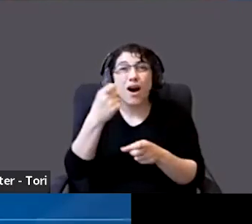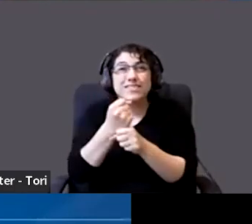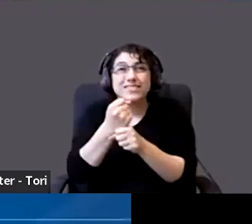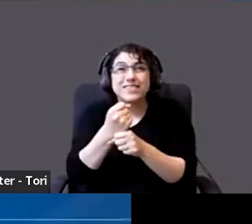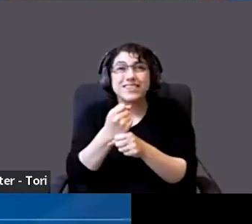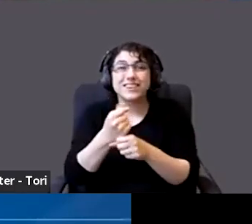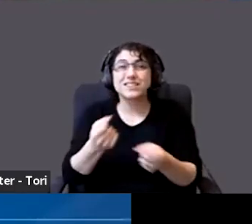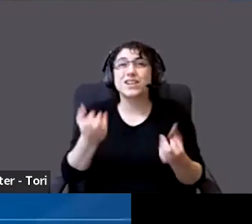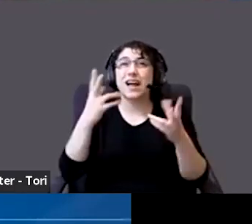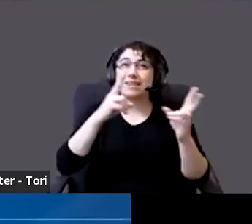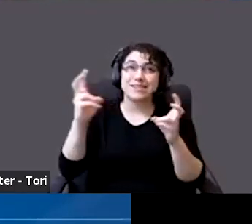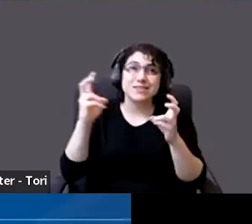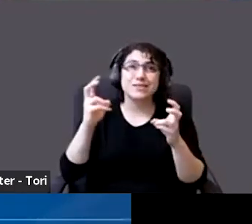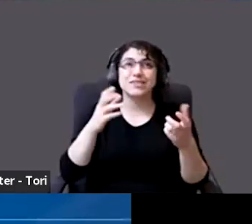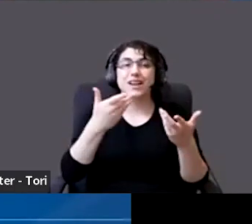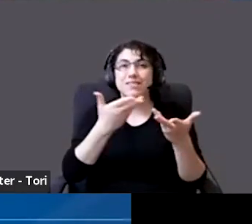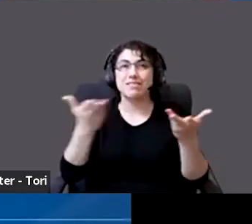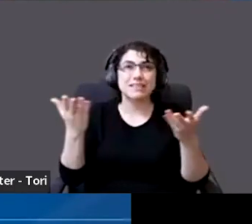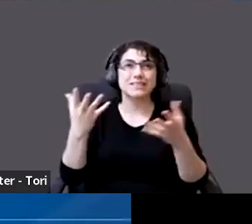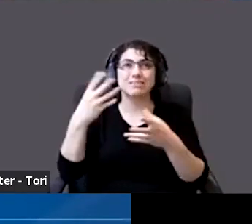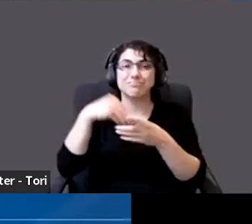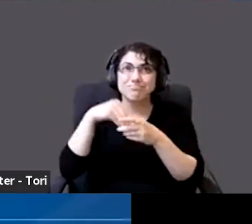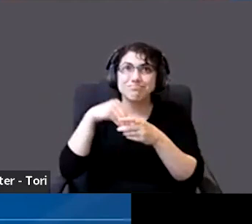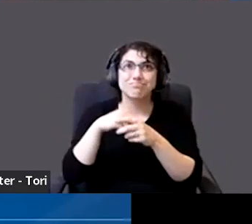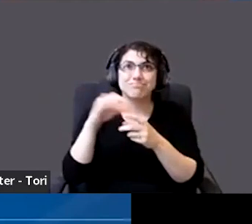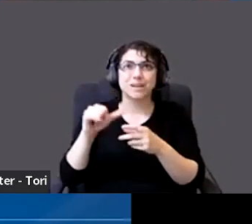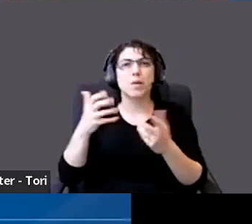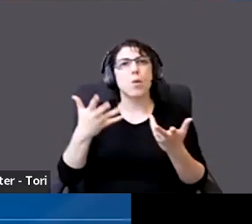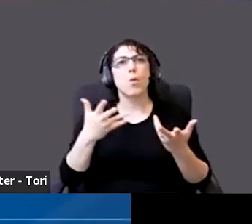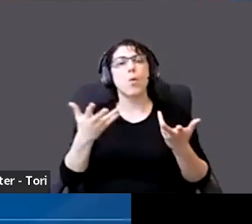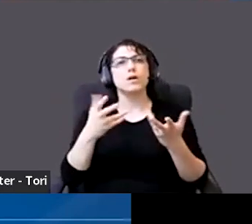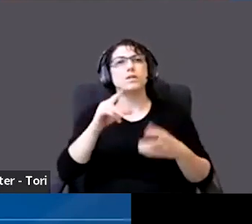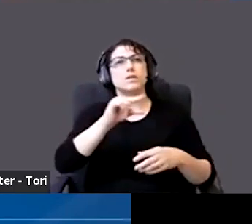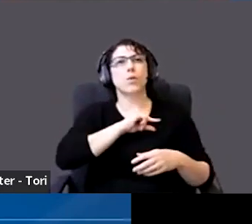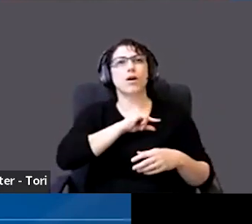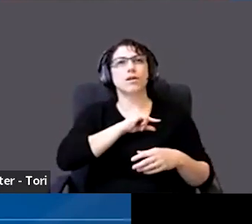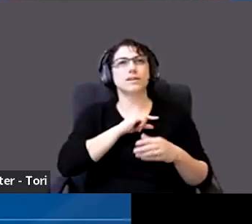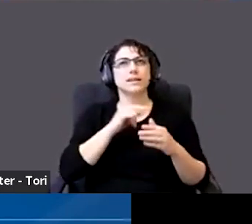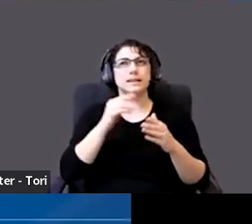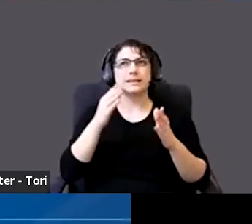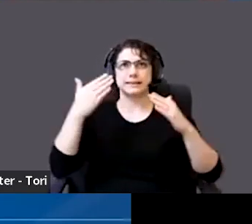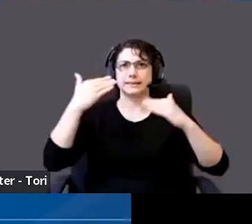with what are the quality parameters that say that your genetic sequencing has given you the right result?